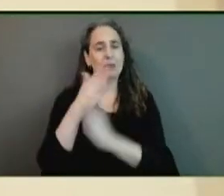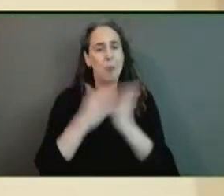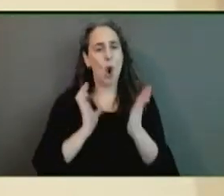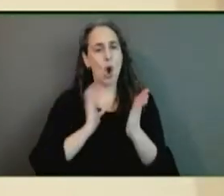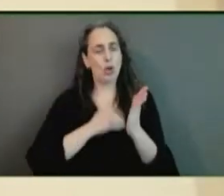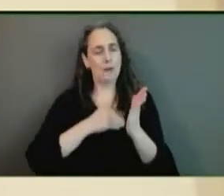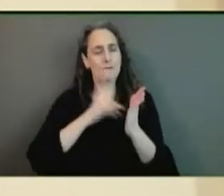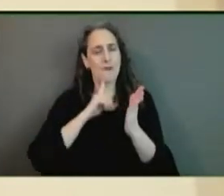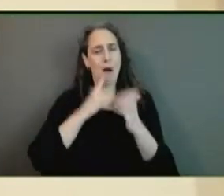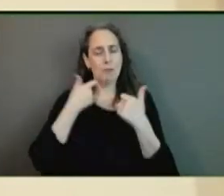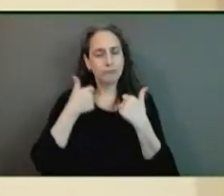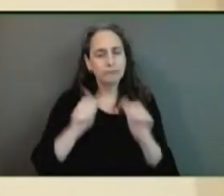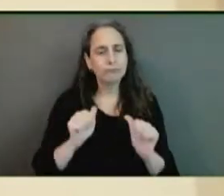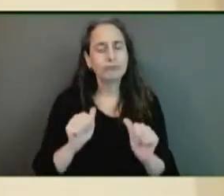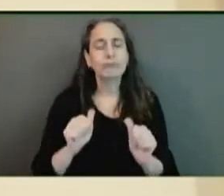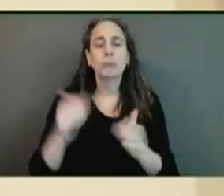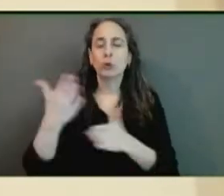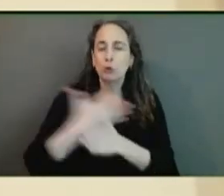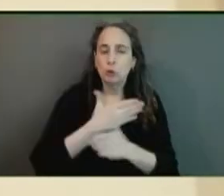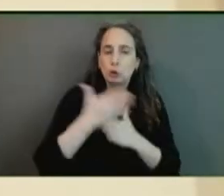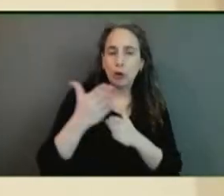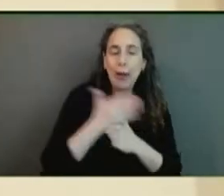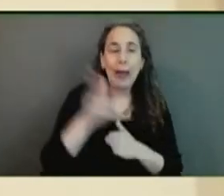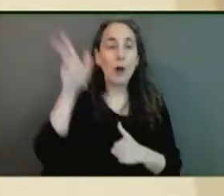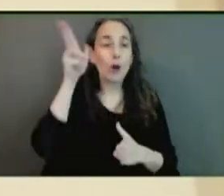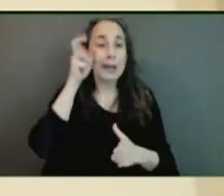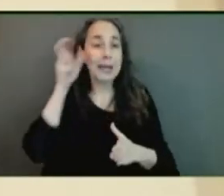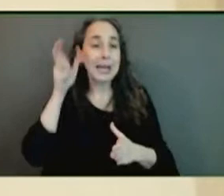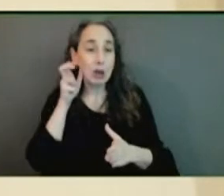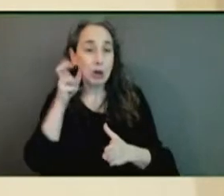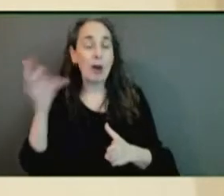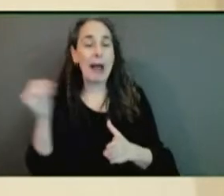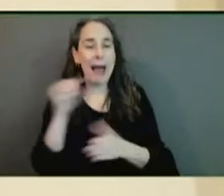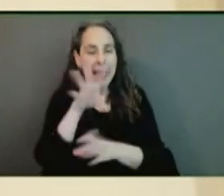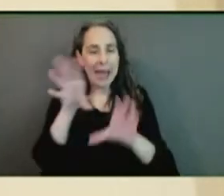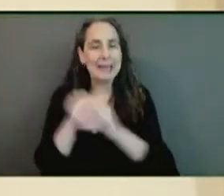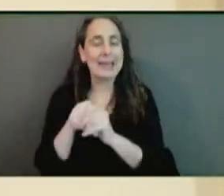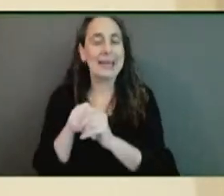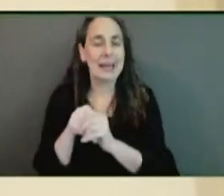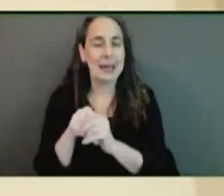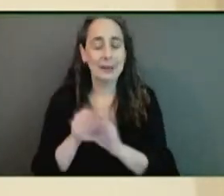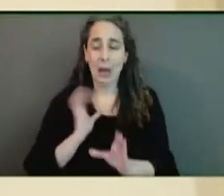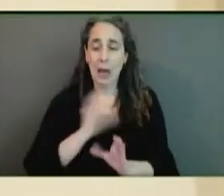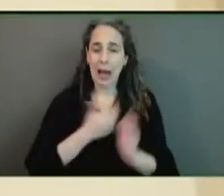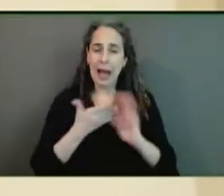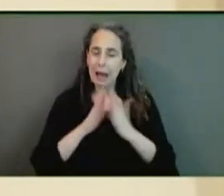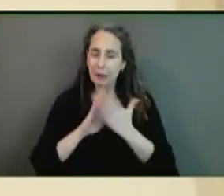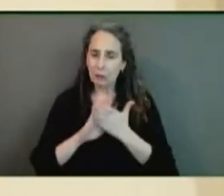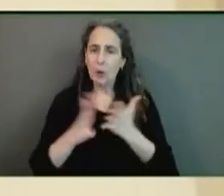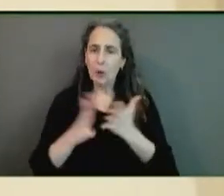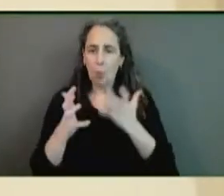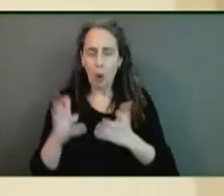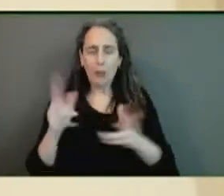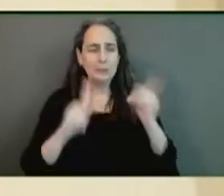. And tonight is that is part of our efforts to share here and